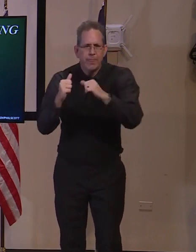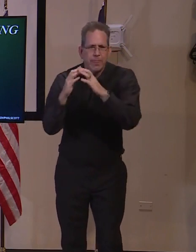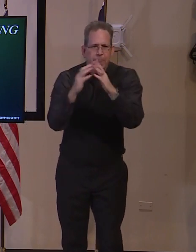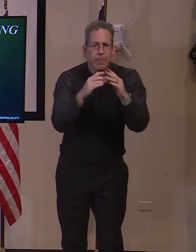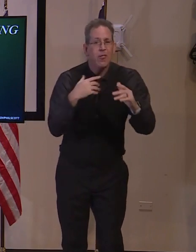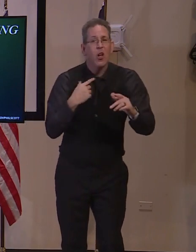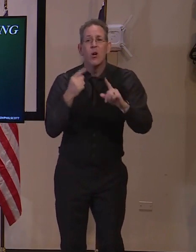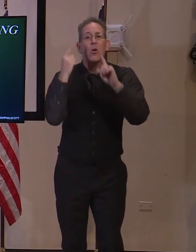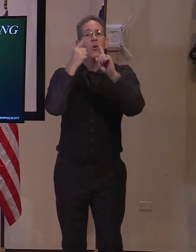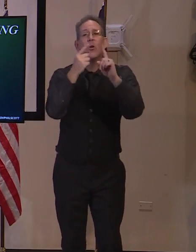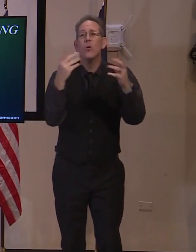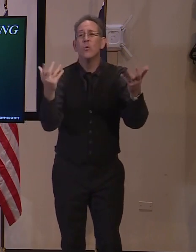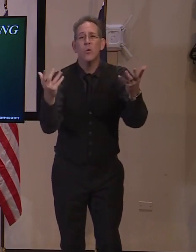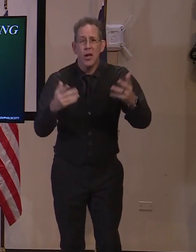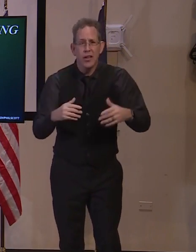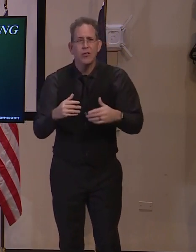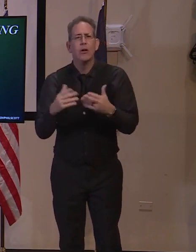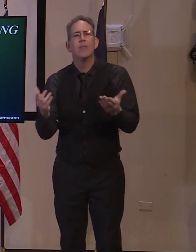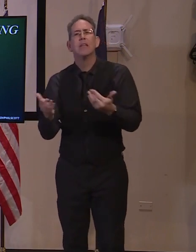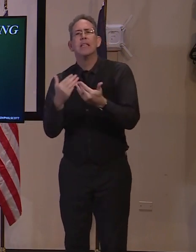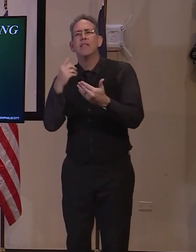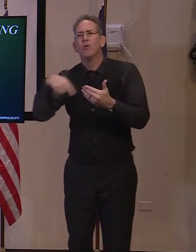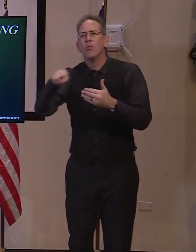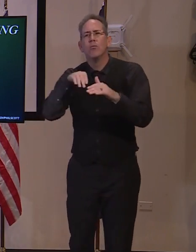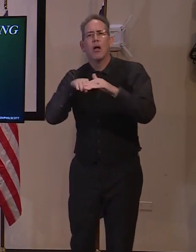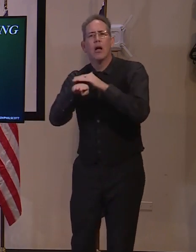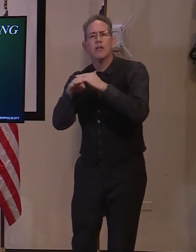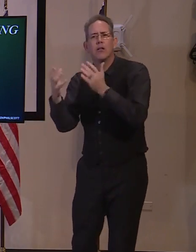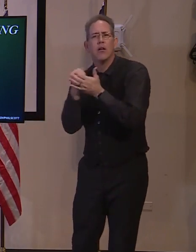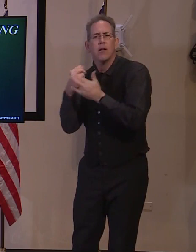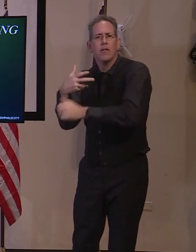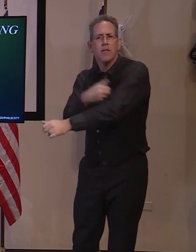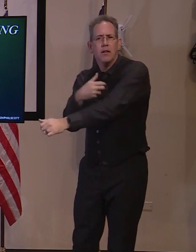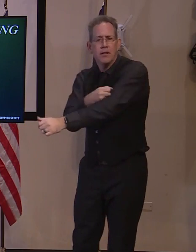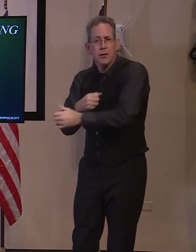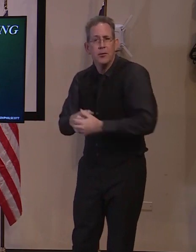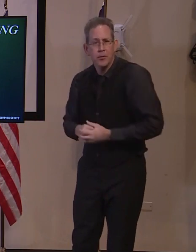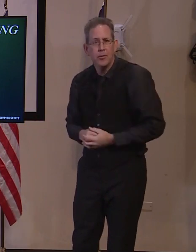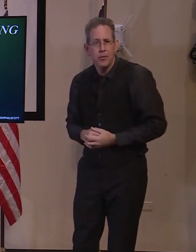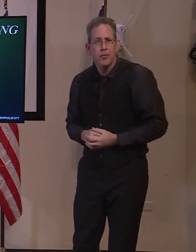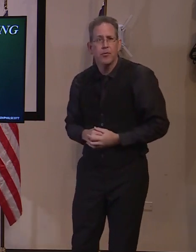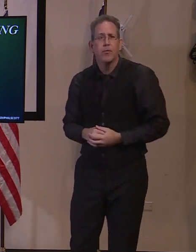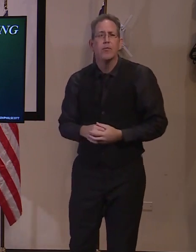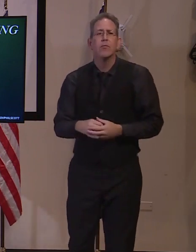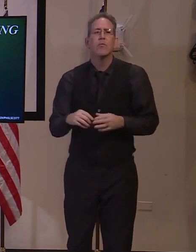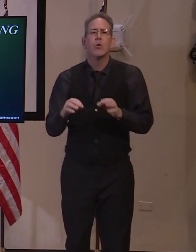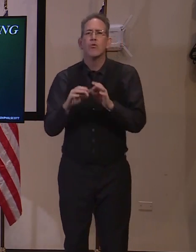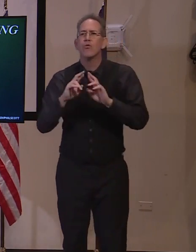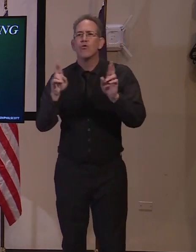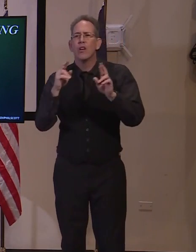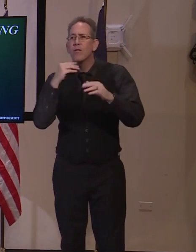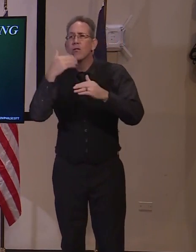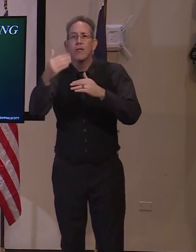protected by Christmas and New Year's. I'll now turn over Commissioner P check for his update.